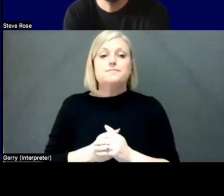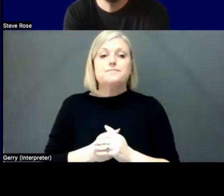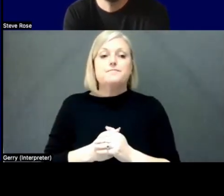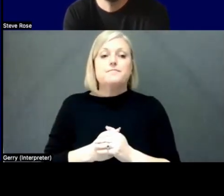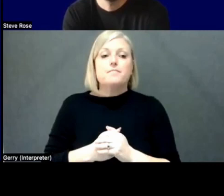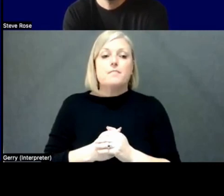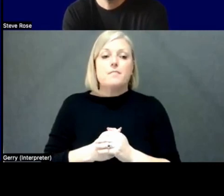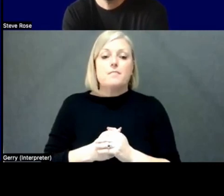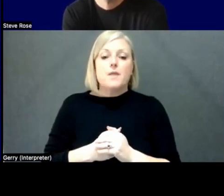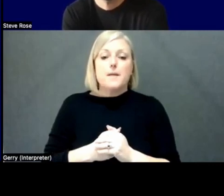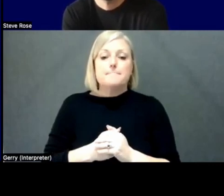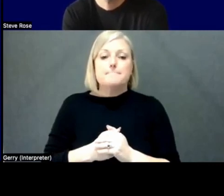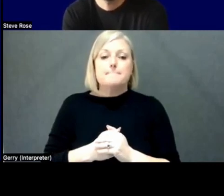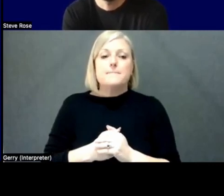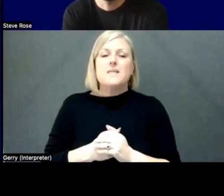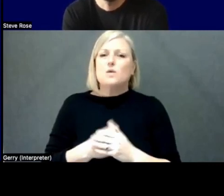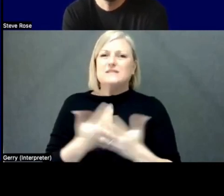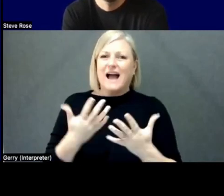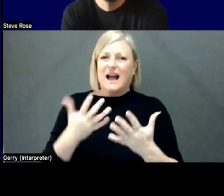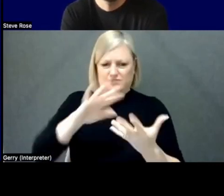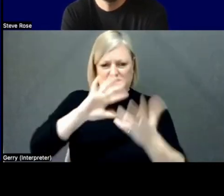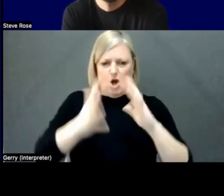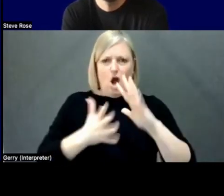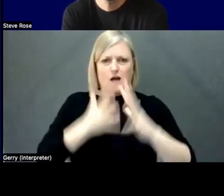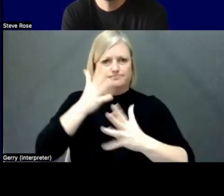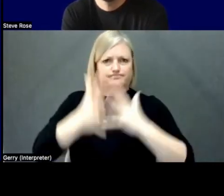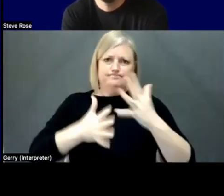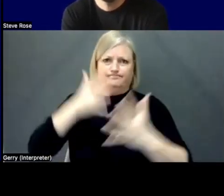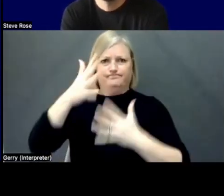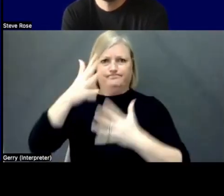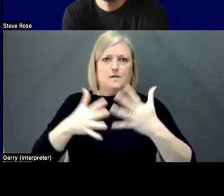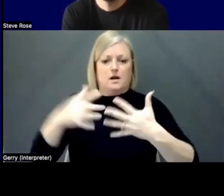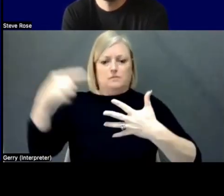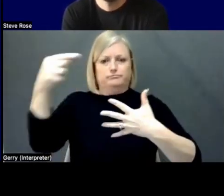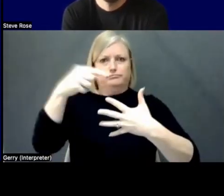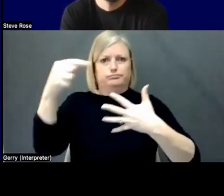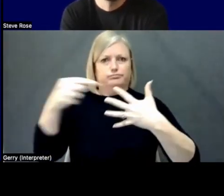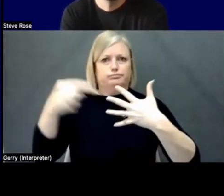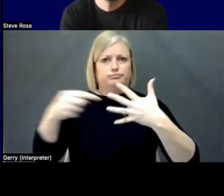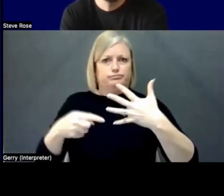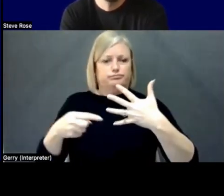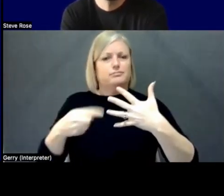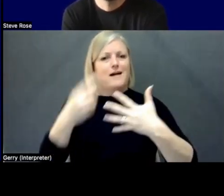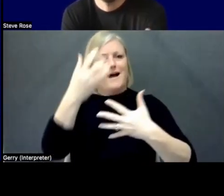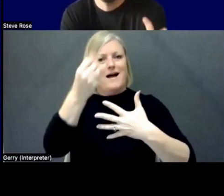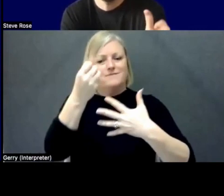looking what is it that makes something a sign, we look for a number of things. We look for there